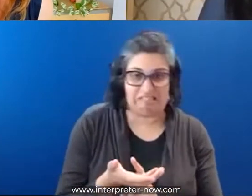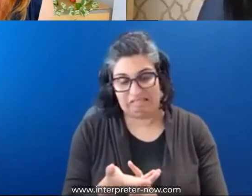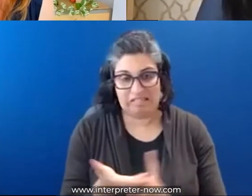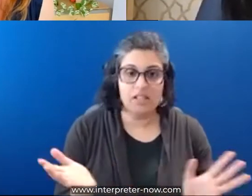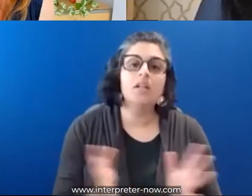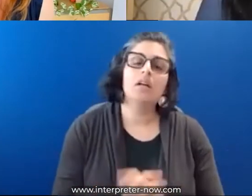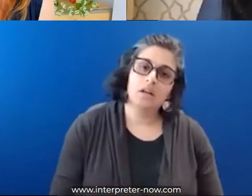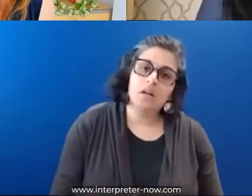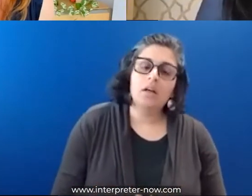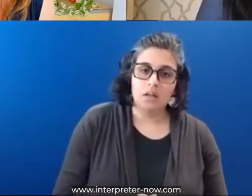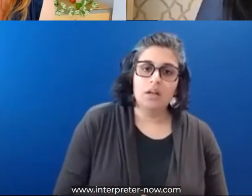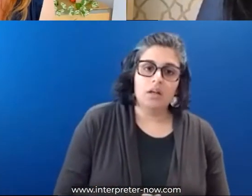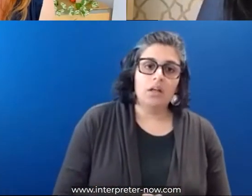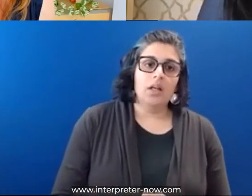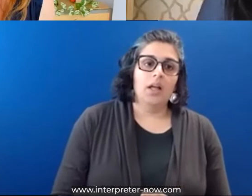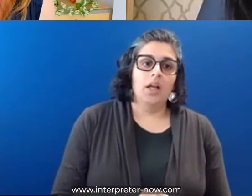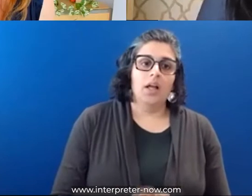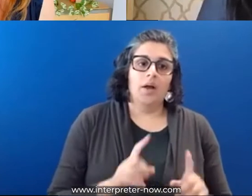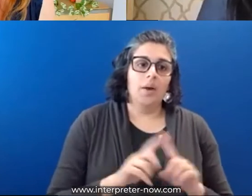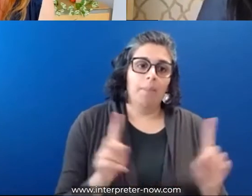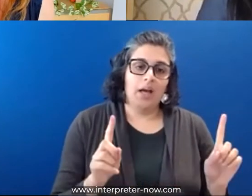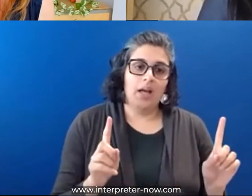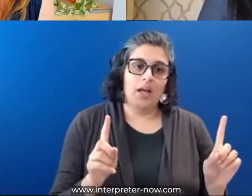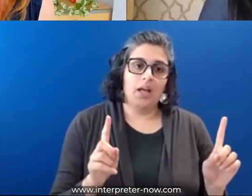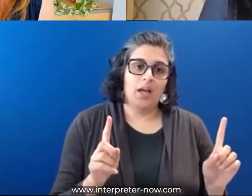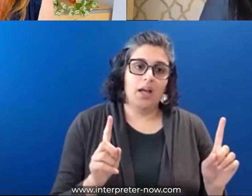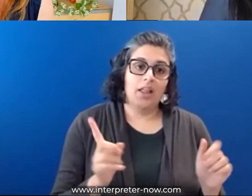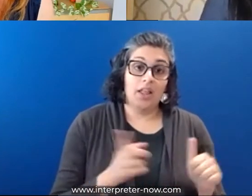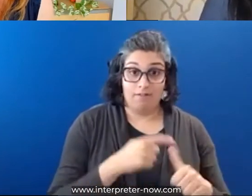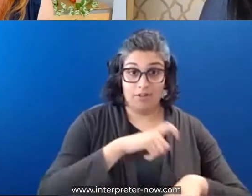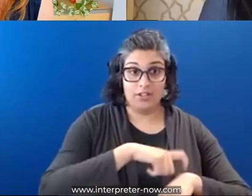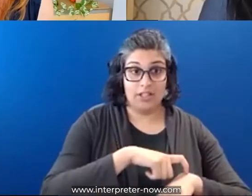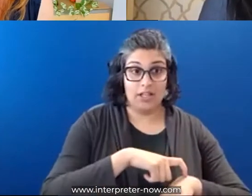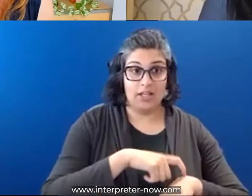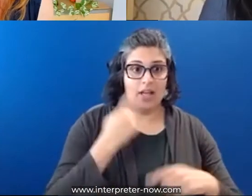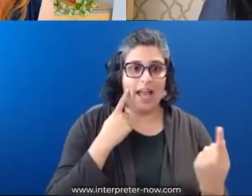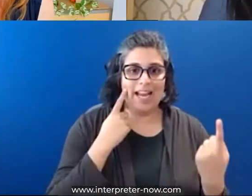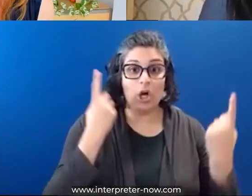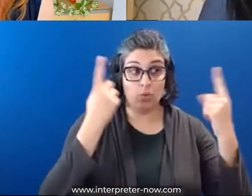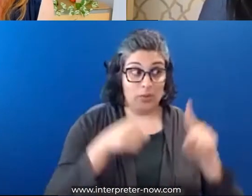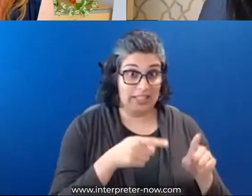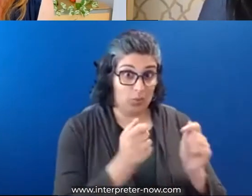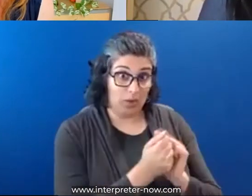But I have to say I threw him completely off balance the first time I agreed with him on something.